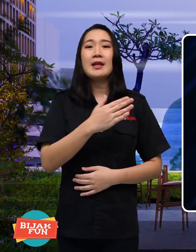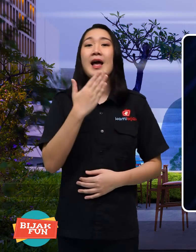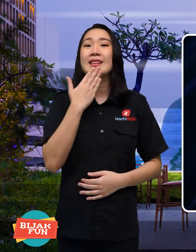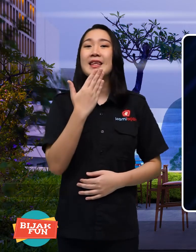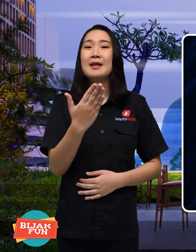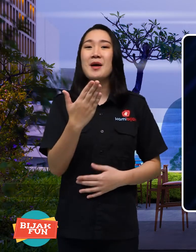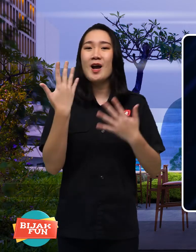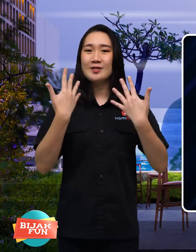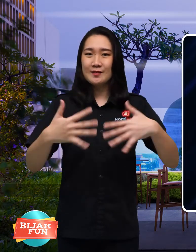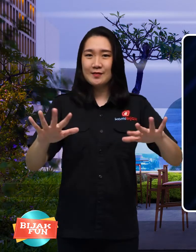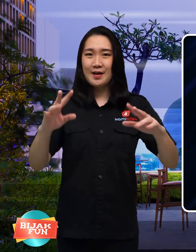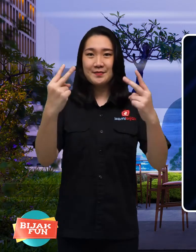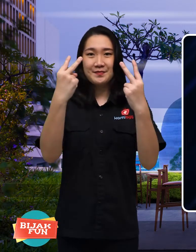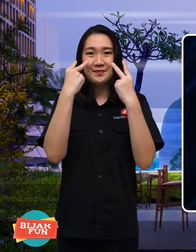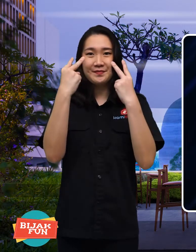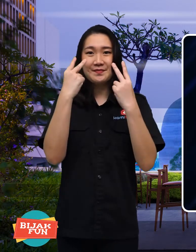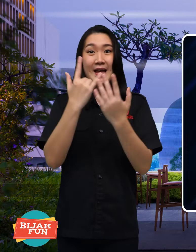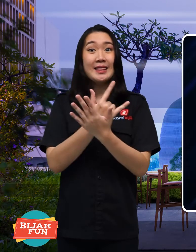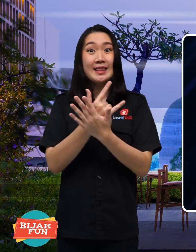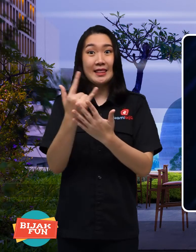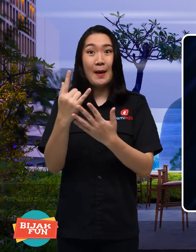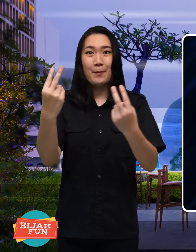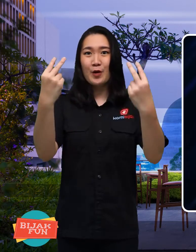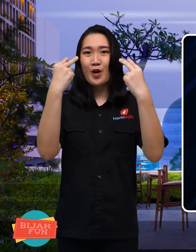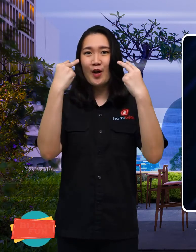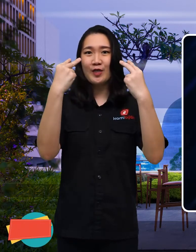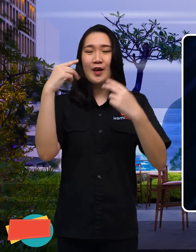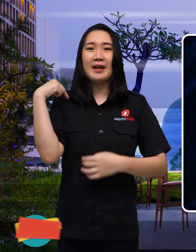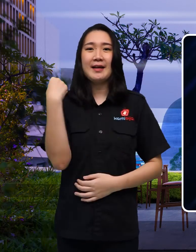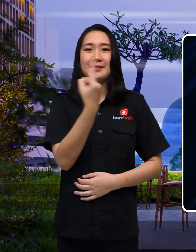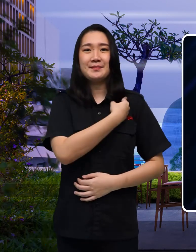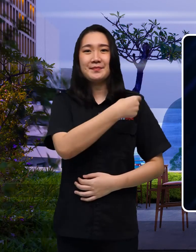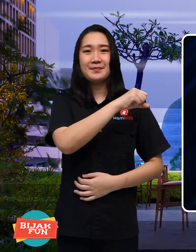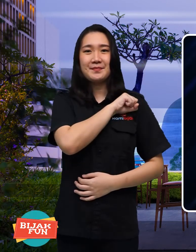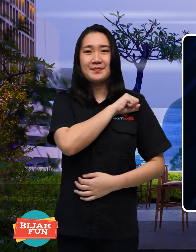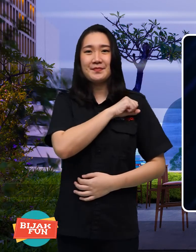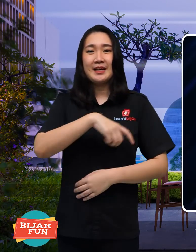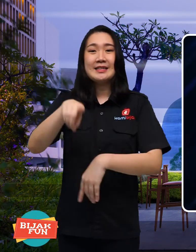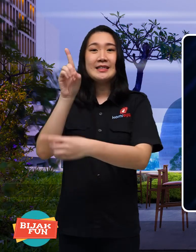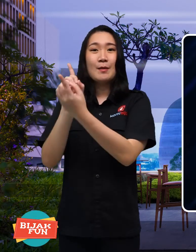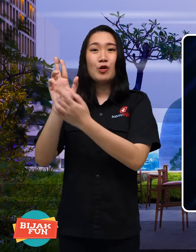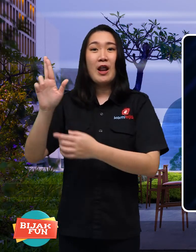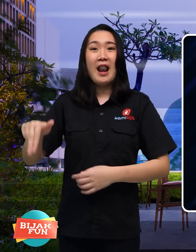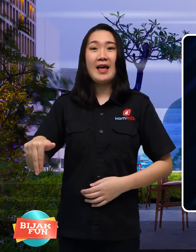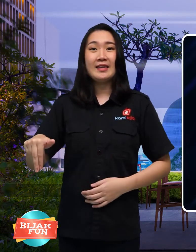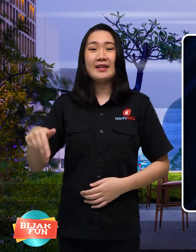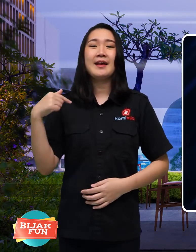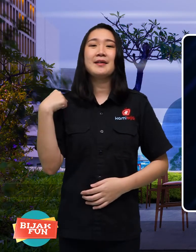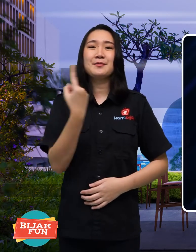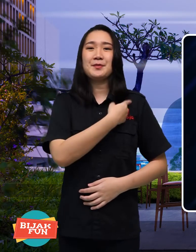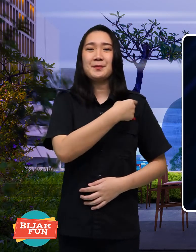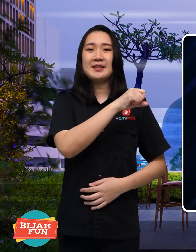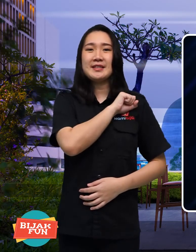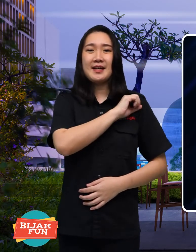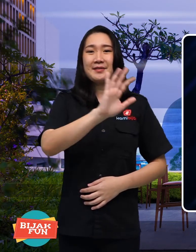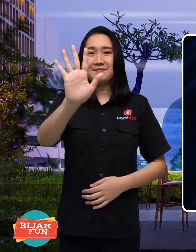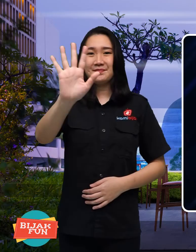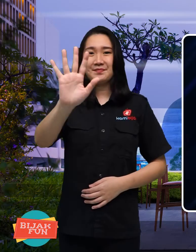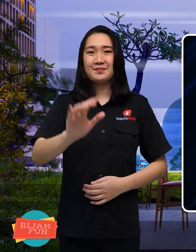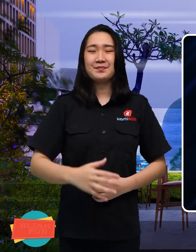Thank you for watching, keep following our information. See you again at KamiBijak.